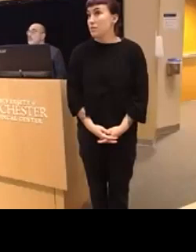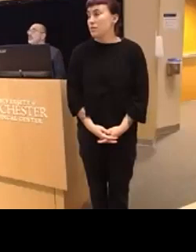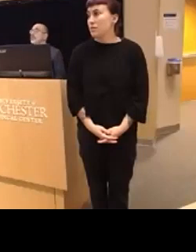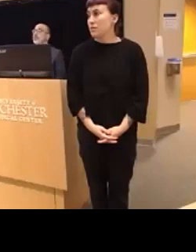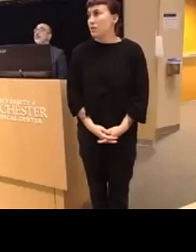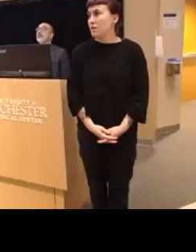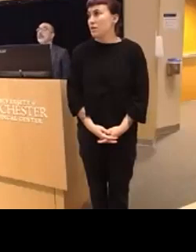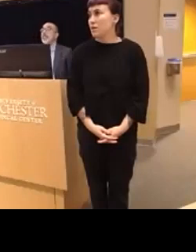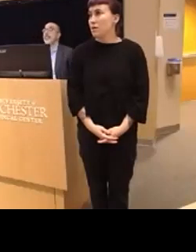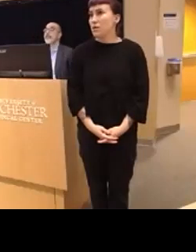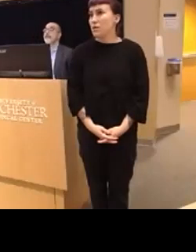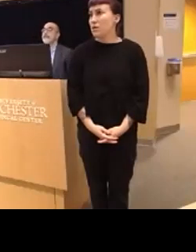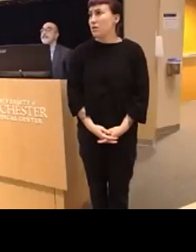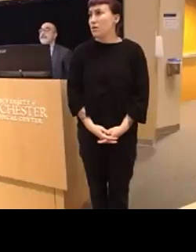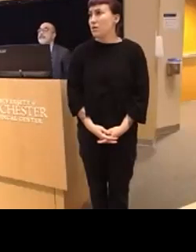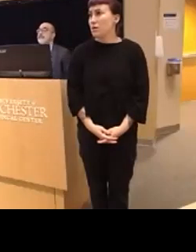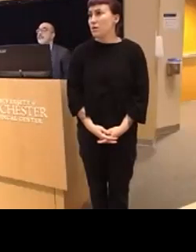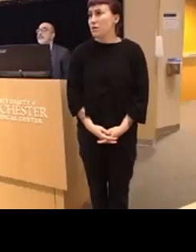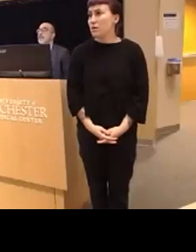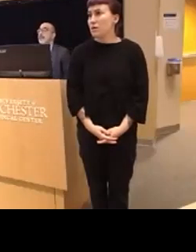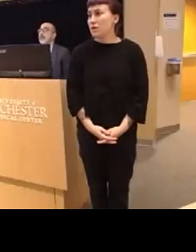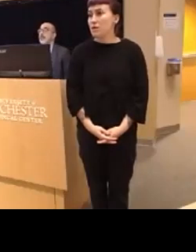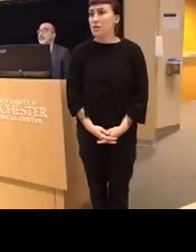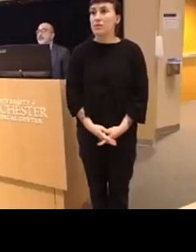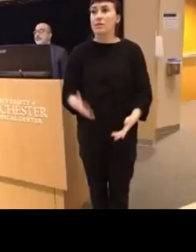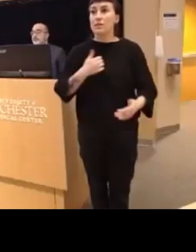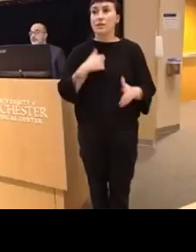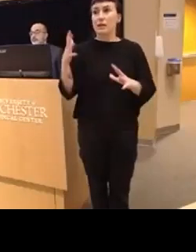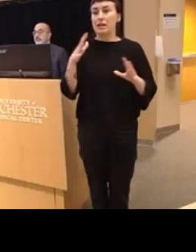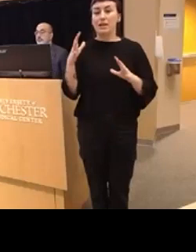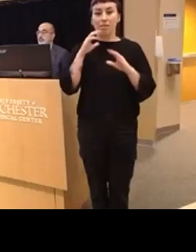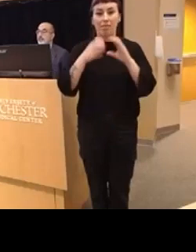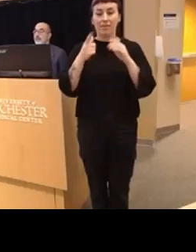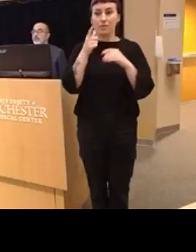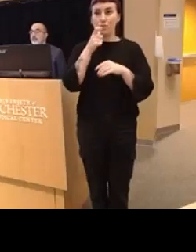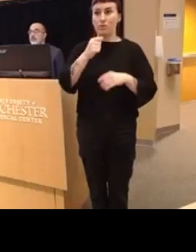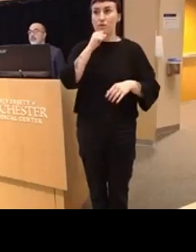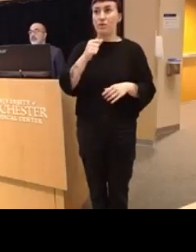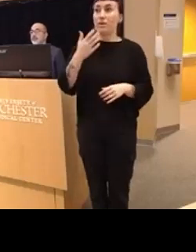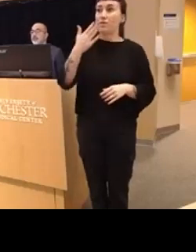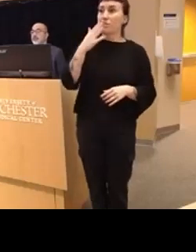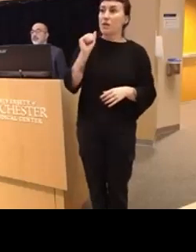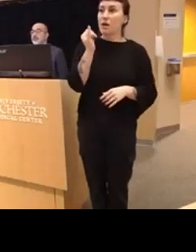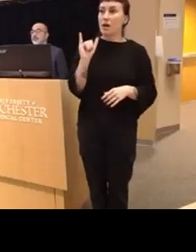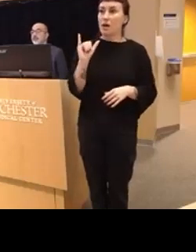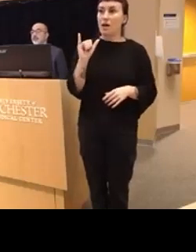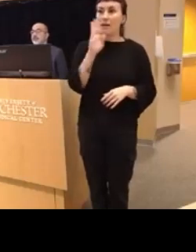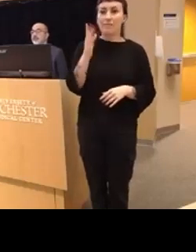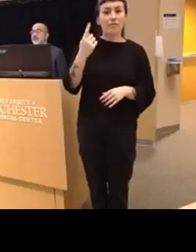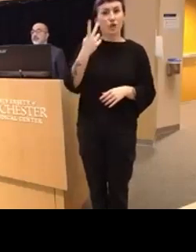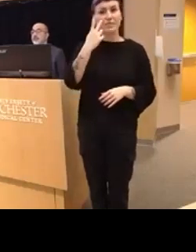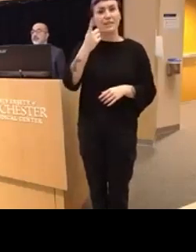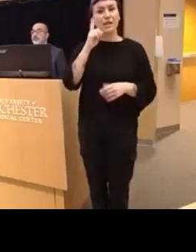oh sorry so thanks AJ um actually I've never seen you speak about your all your work together it